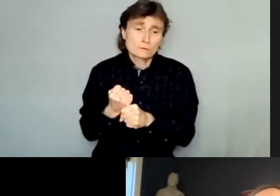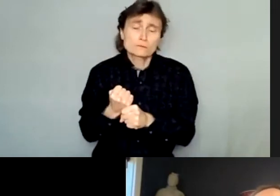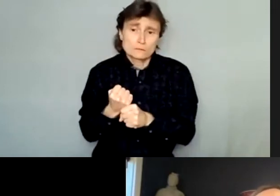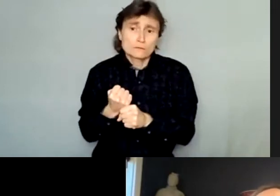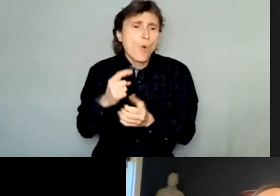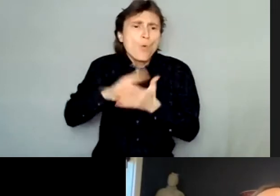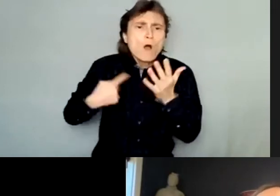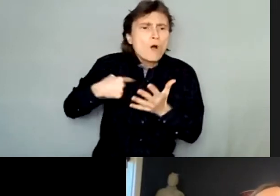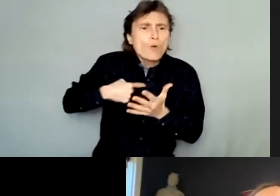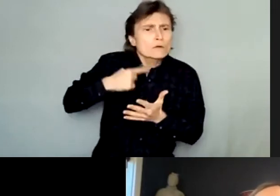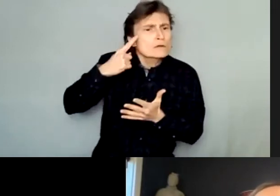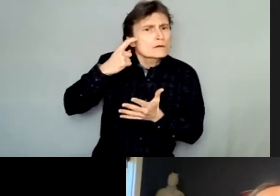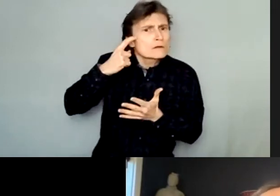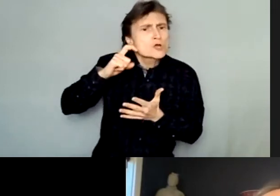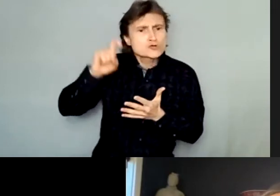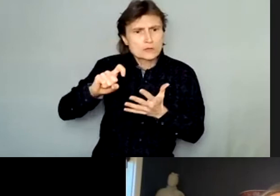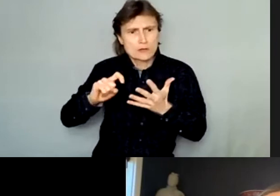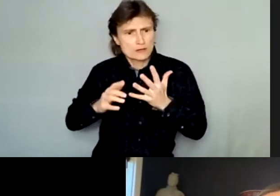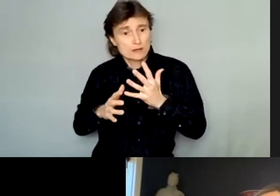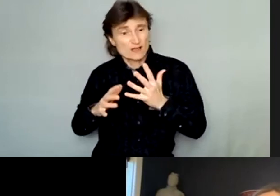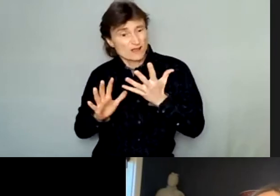address as well.